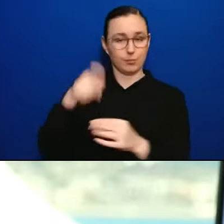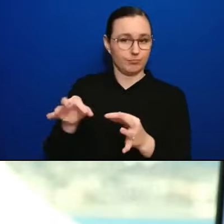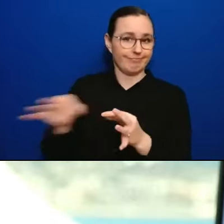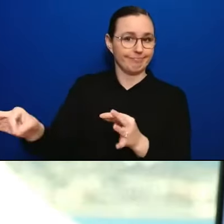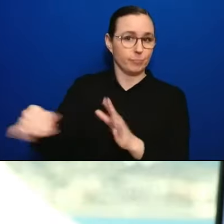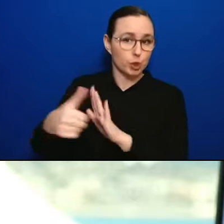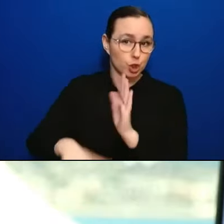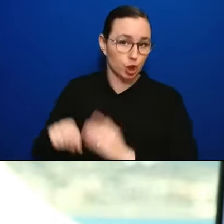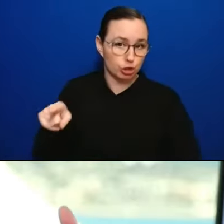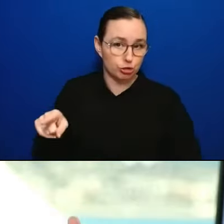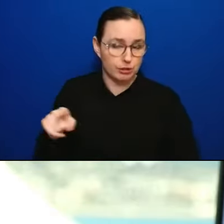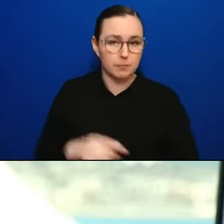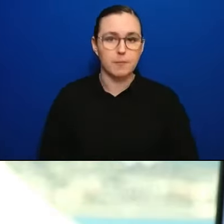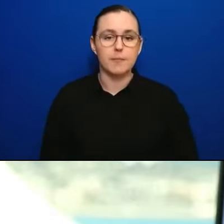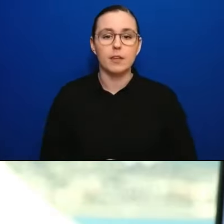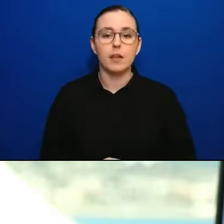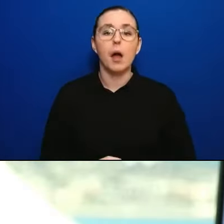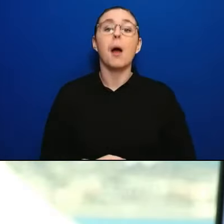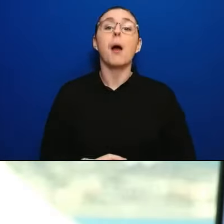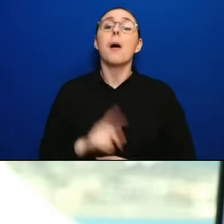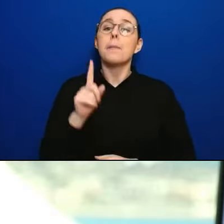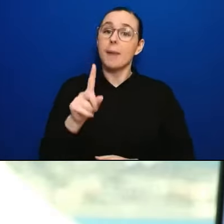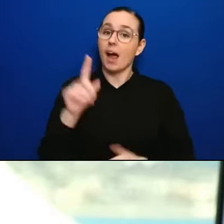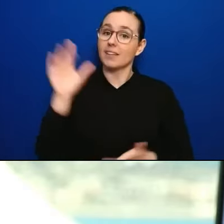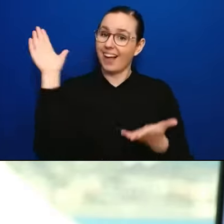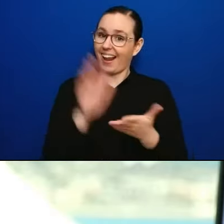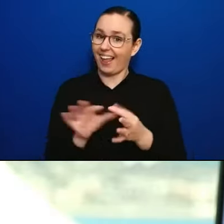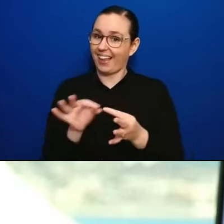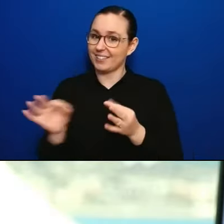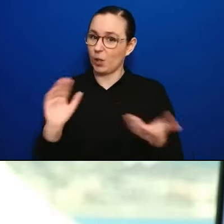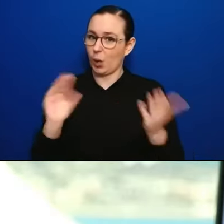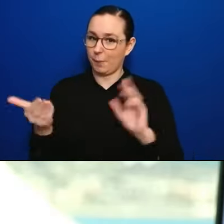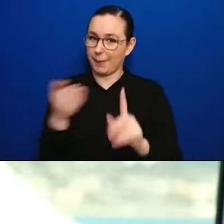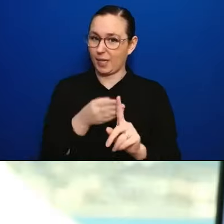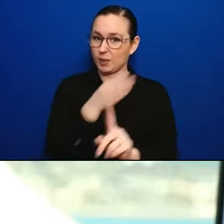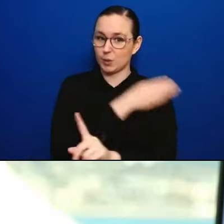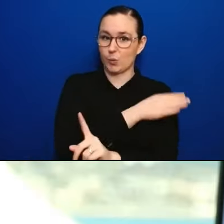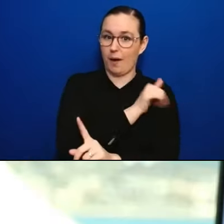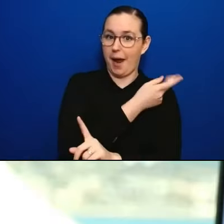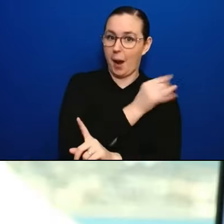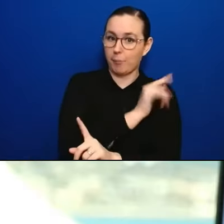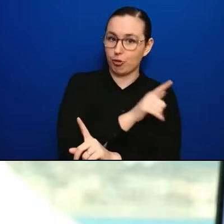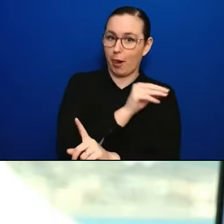context it's a significant number and impacting a lot of people and a lot of families although it's significantly